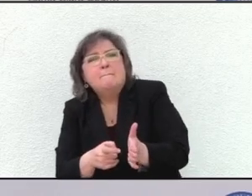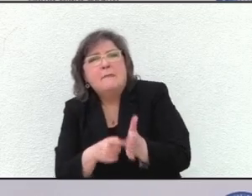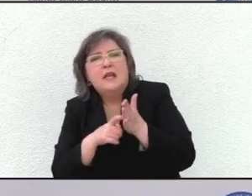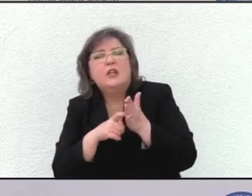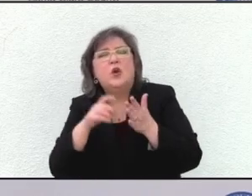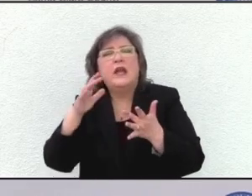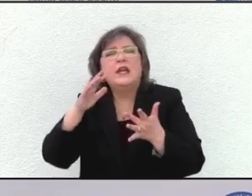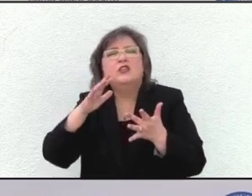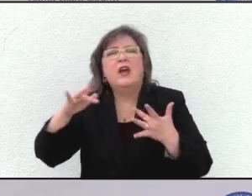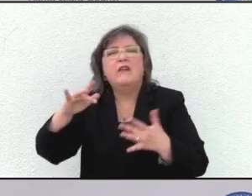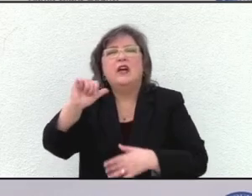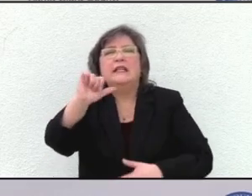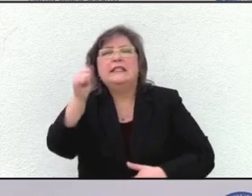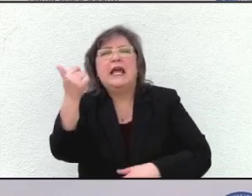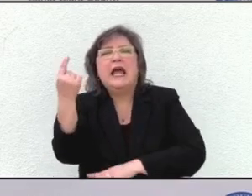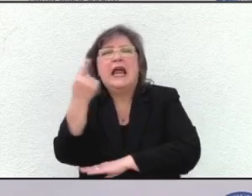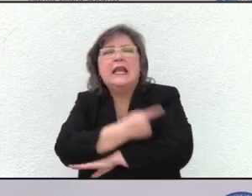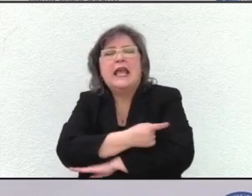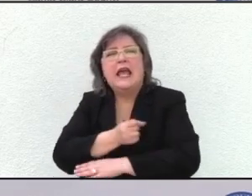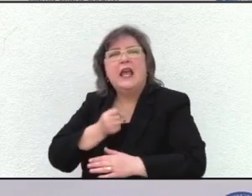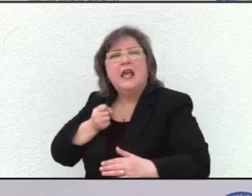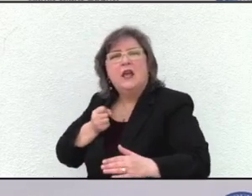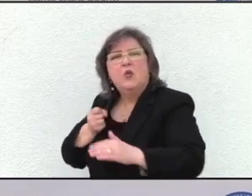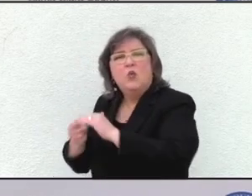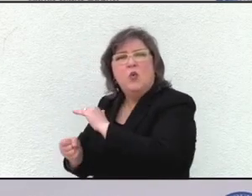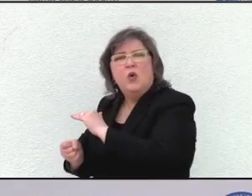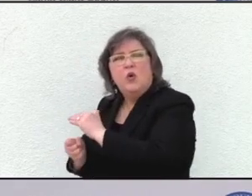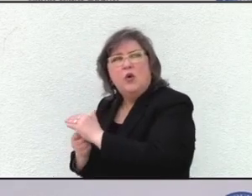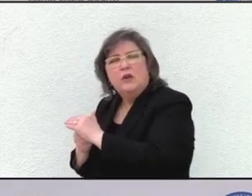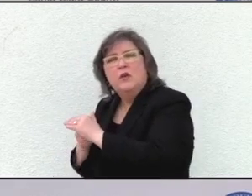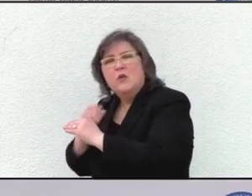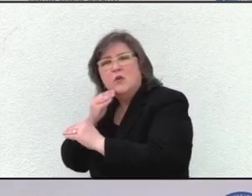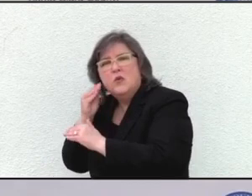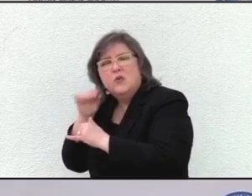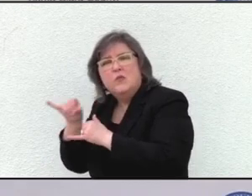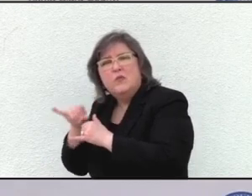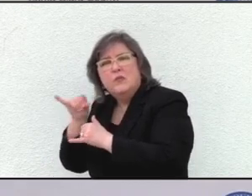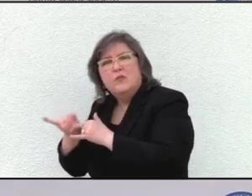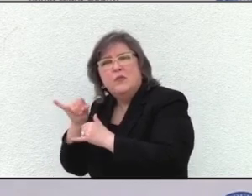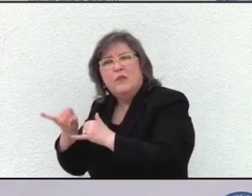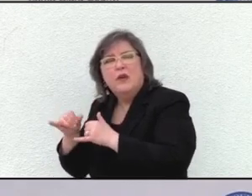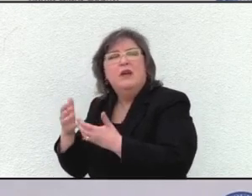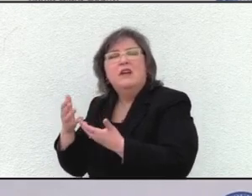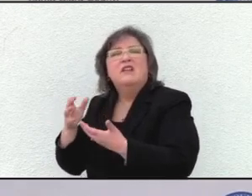longer be in effect from tomorrow, but with new variants still spreading everyone is still